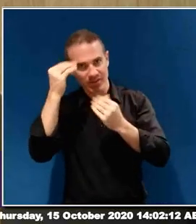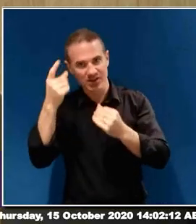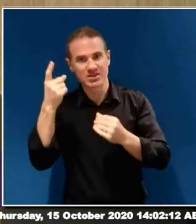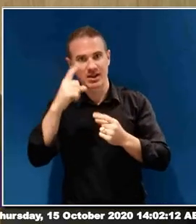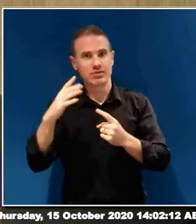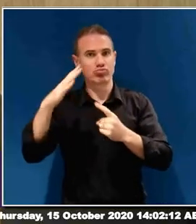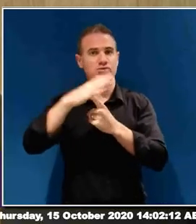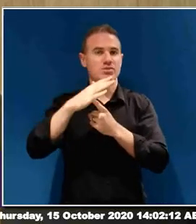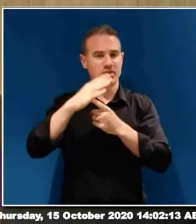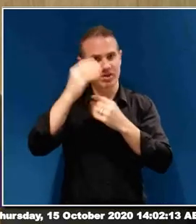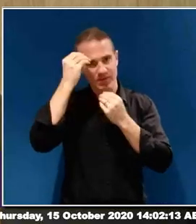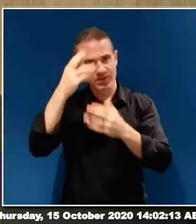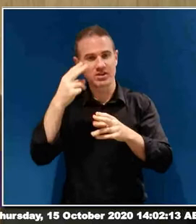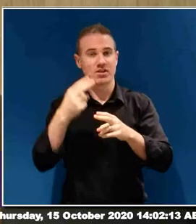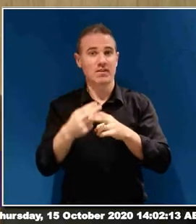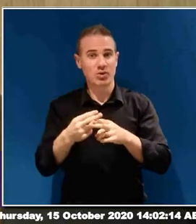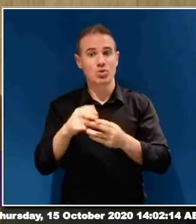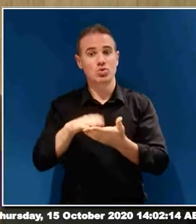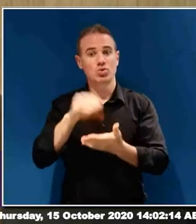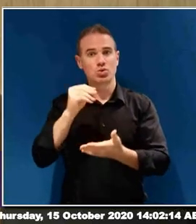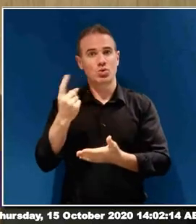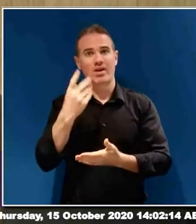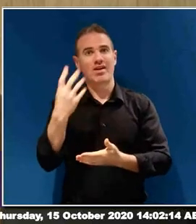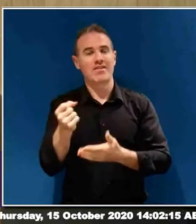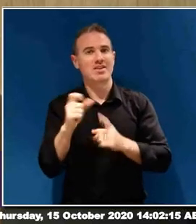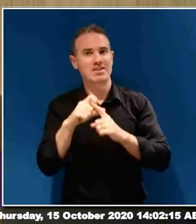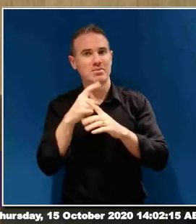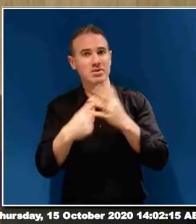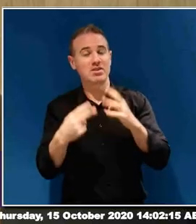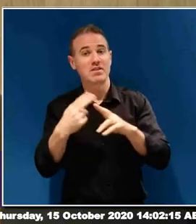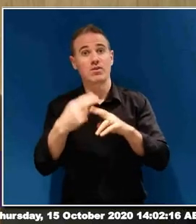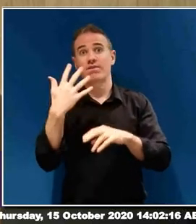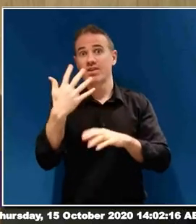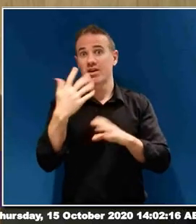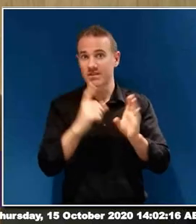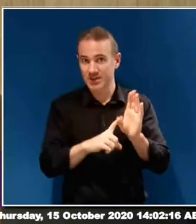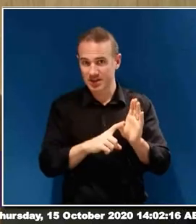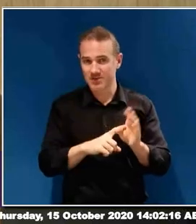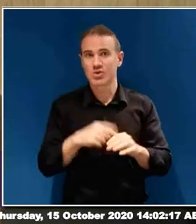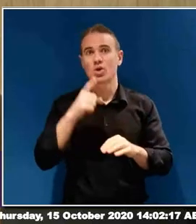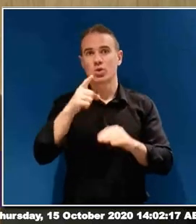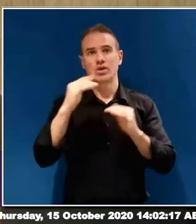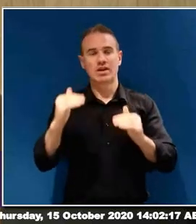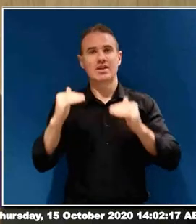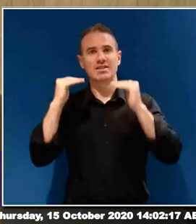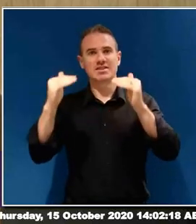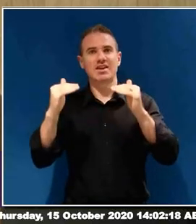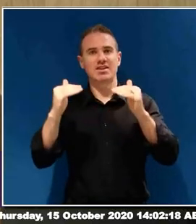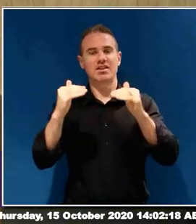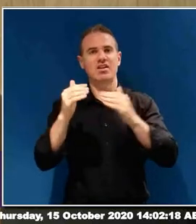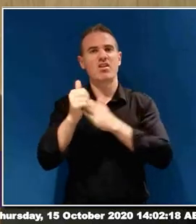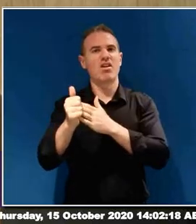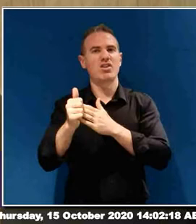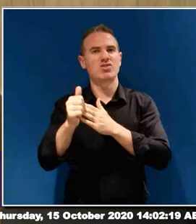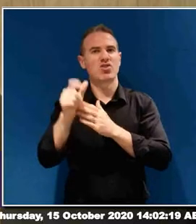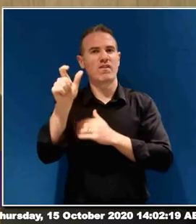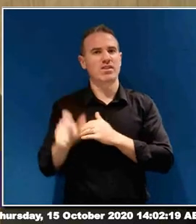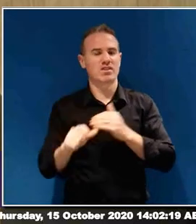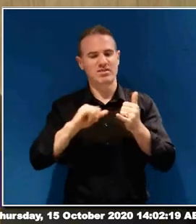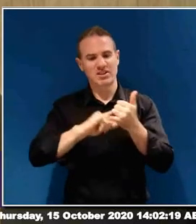and you were a Senior Guidance Officer within the metro region and you also worked as part of a federally-funded